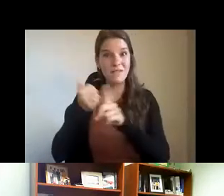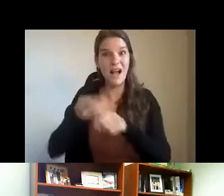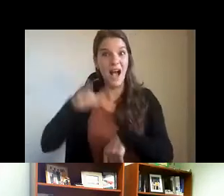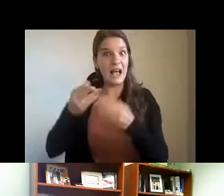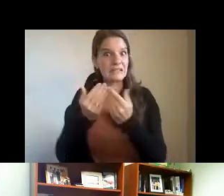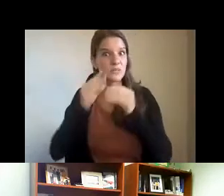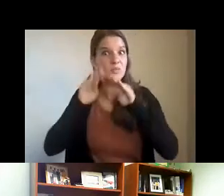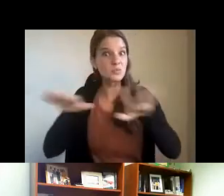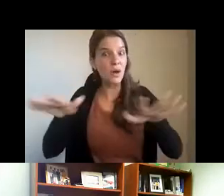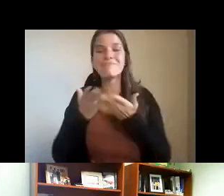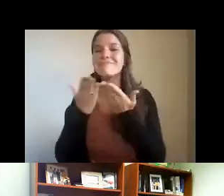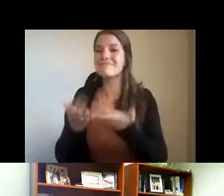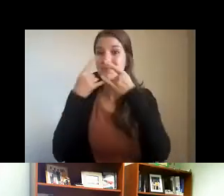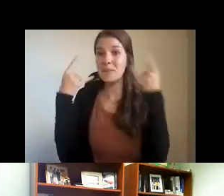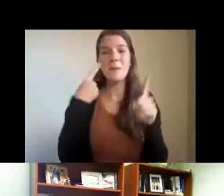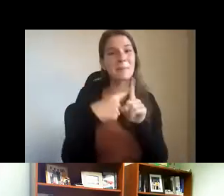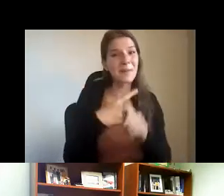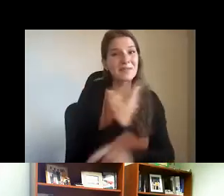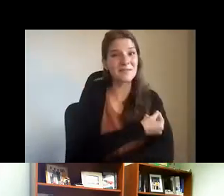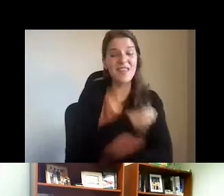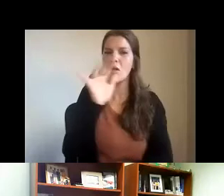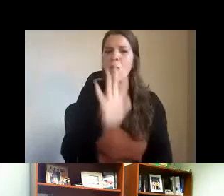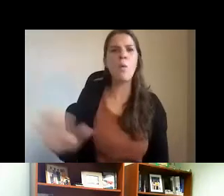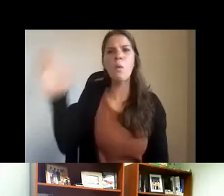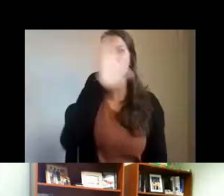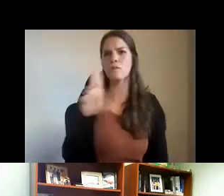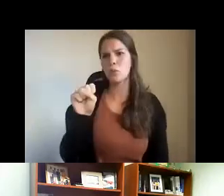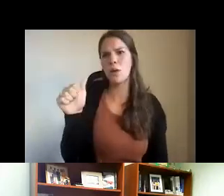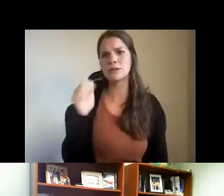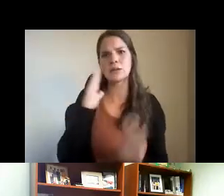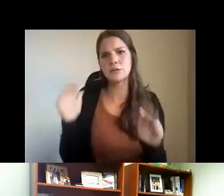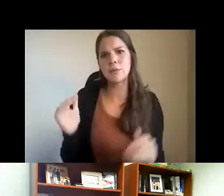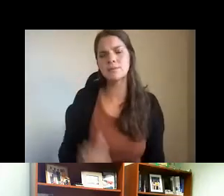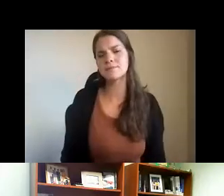That's pretty much the whole of the United States. The last thing I want to say is that even